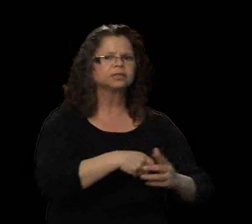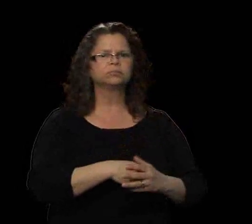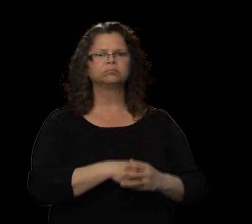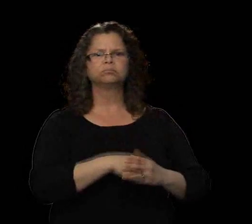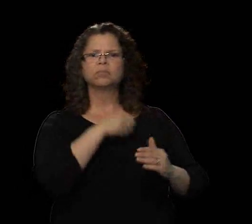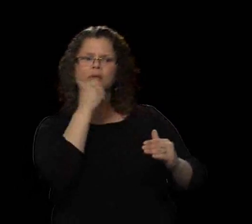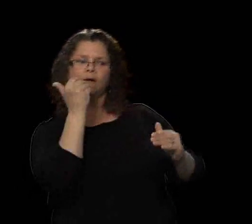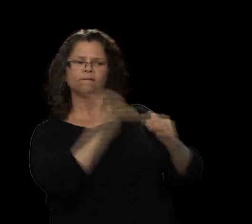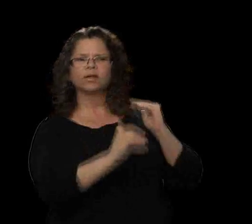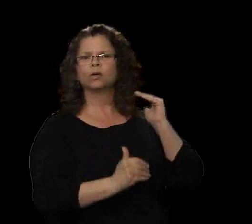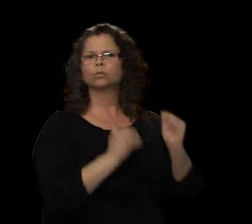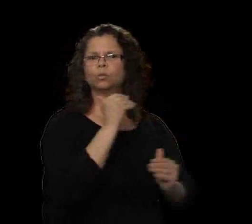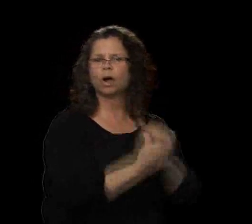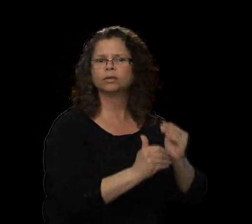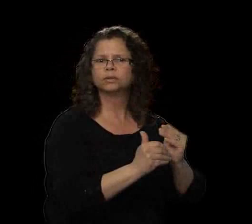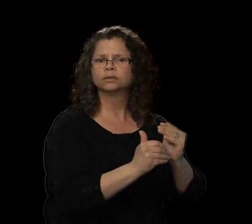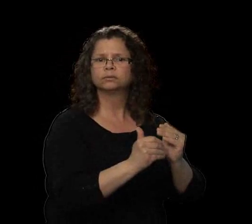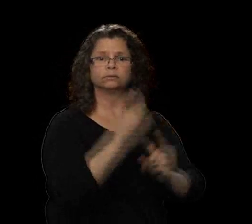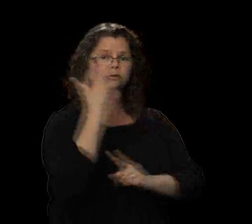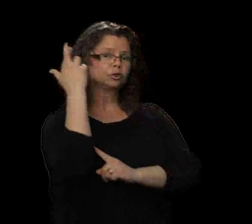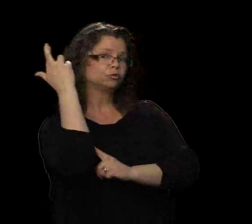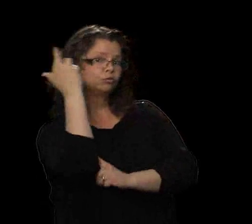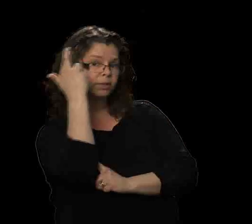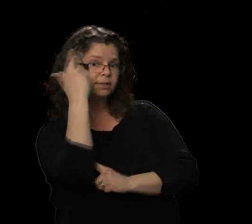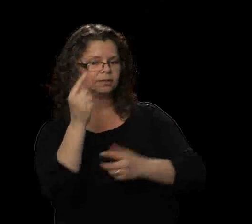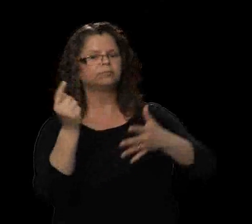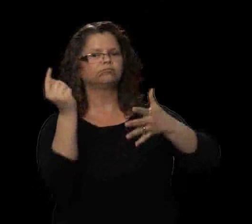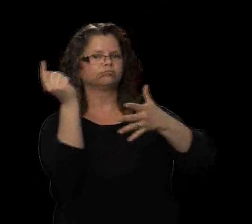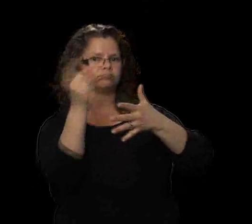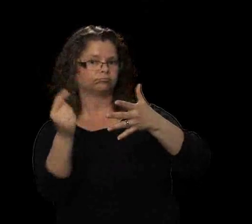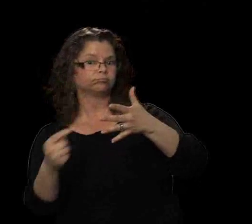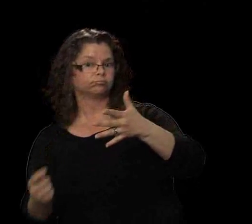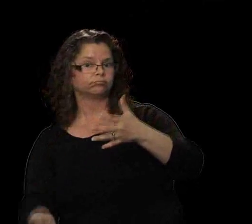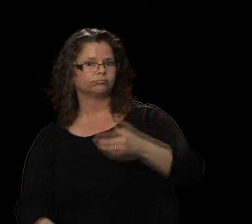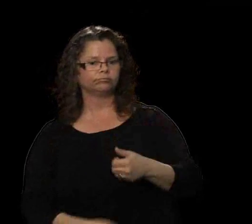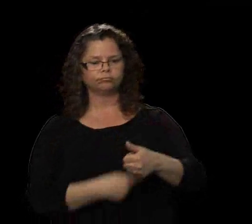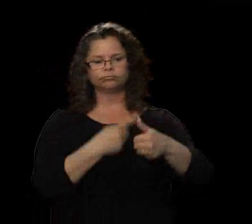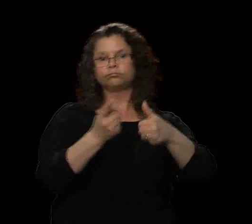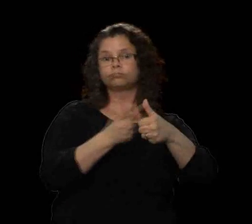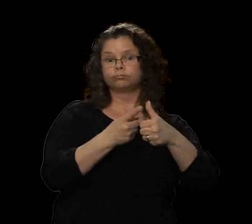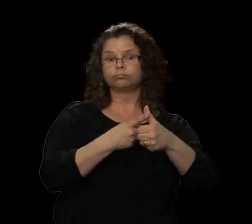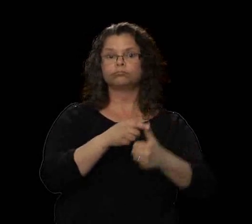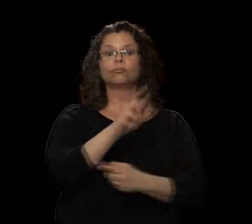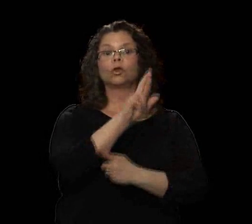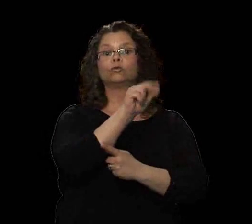because of your: